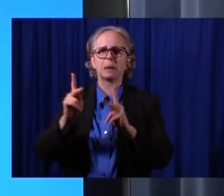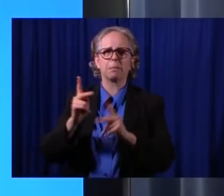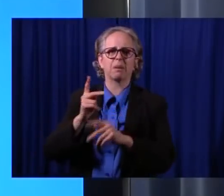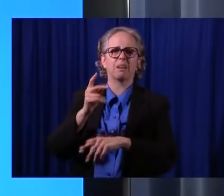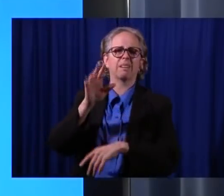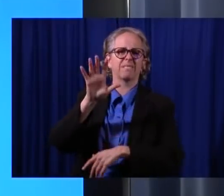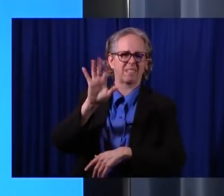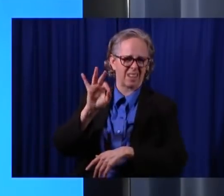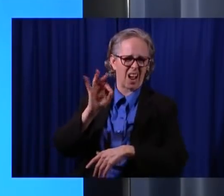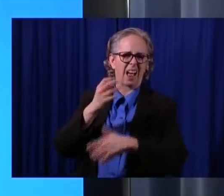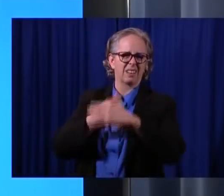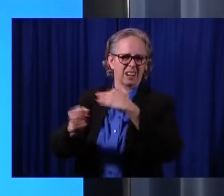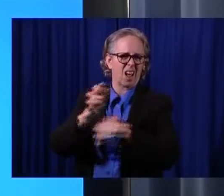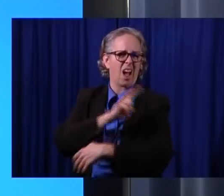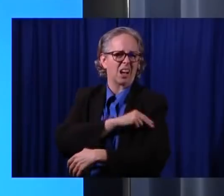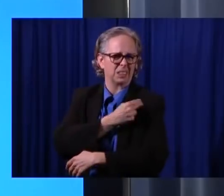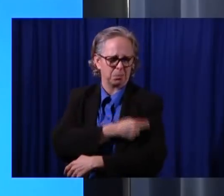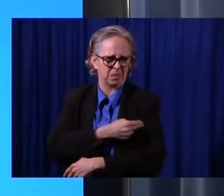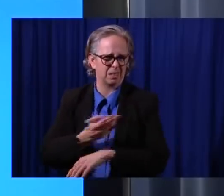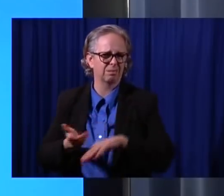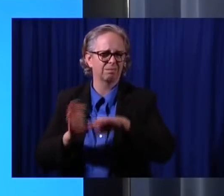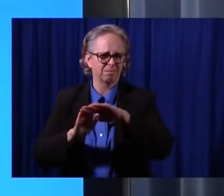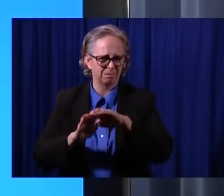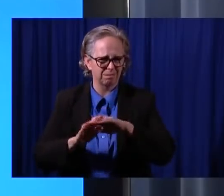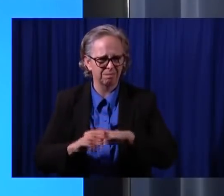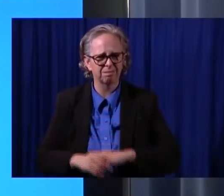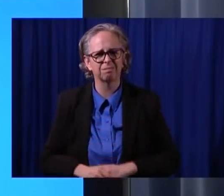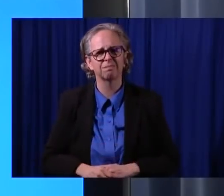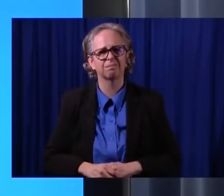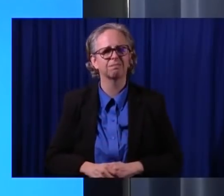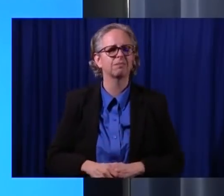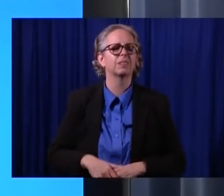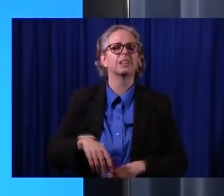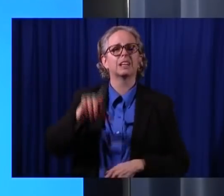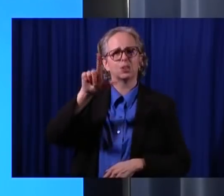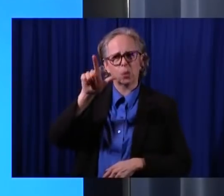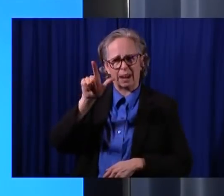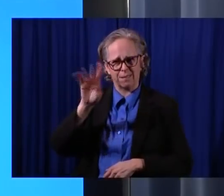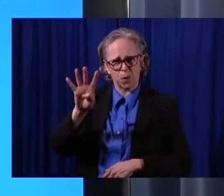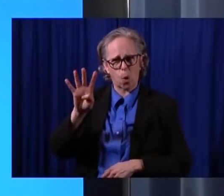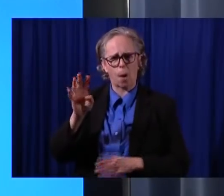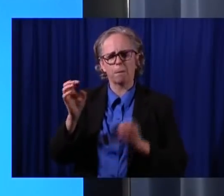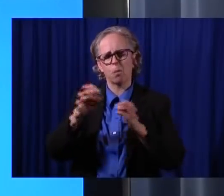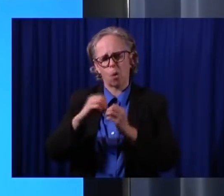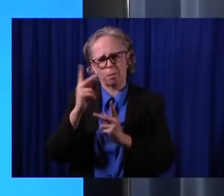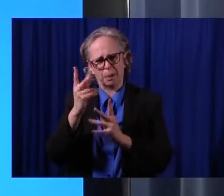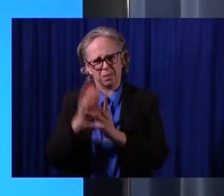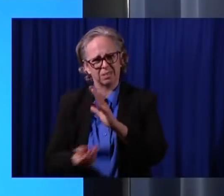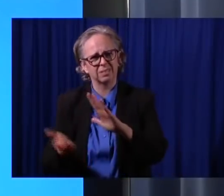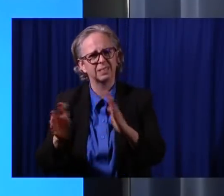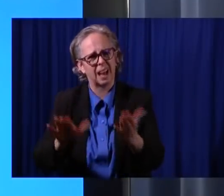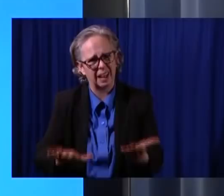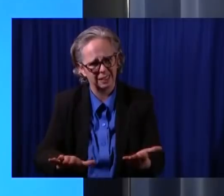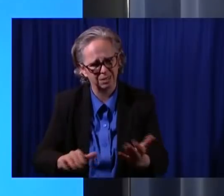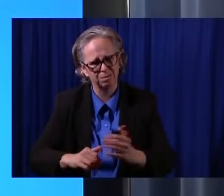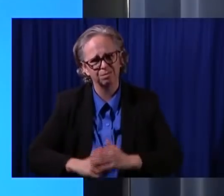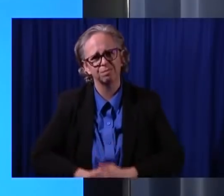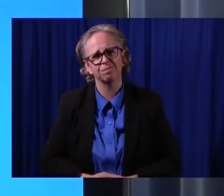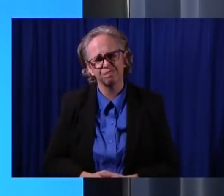THE STATE OF BEEN DIAGNOSED WITH CORONAVIRUS AND THAT'S AN INCREASE OF 434 CASES SINCE